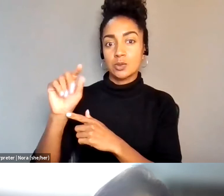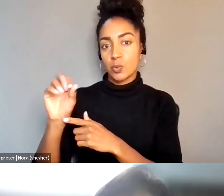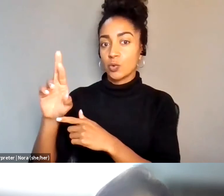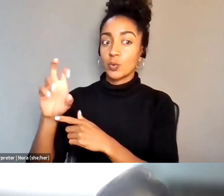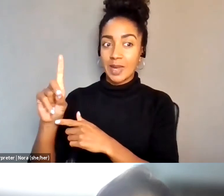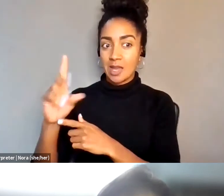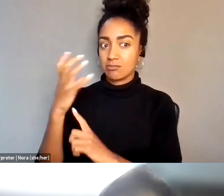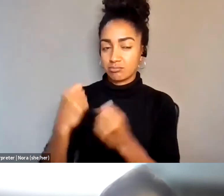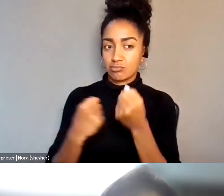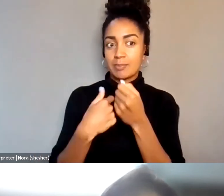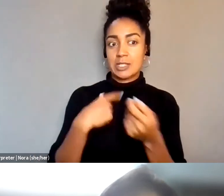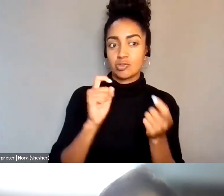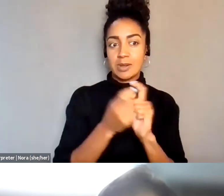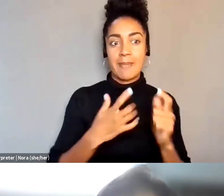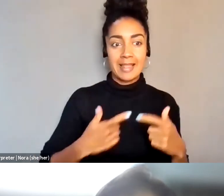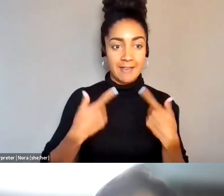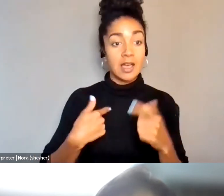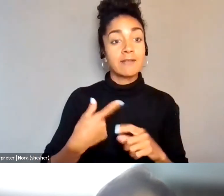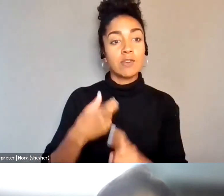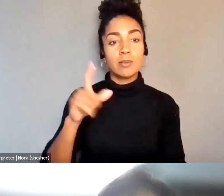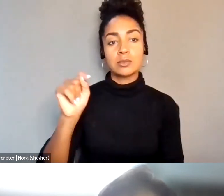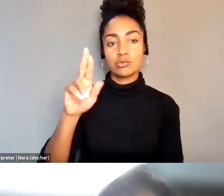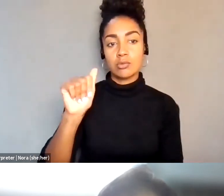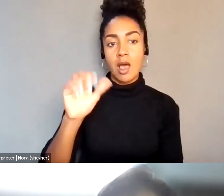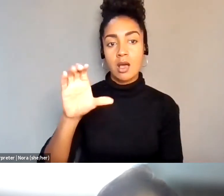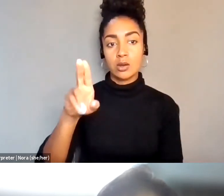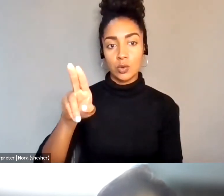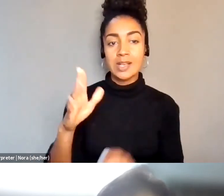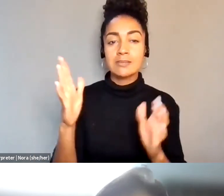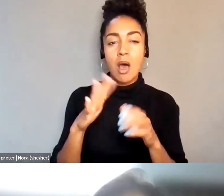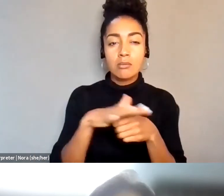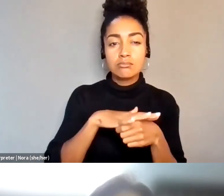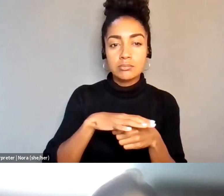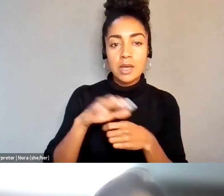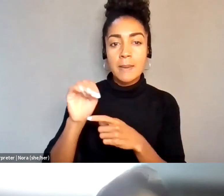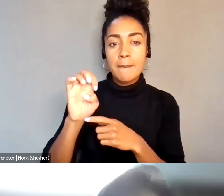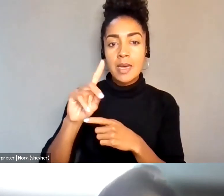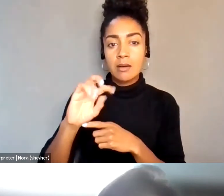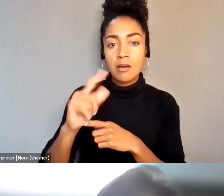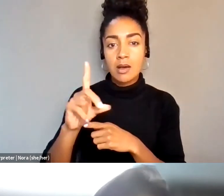I am from Tra Cu, a small province in the Mekong Delta of Vietnam It is a poor and remote community, located two hours away from the nearest city, with